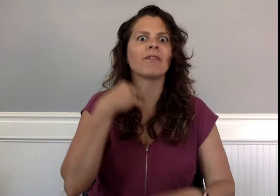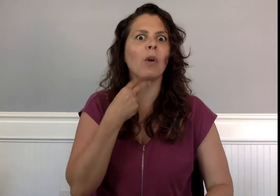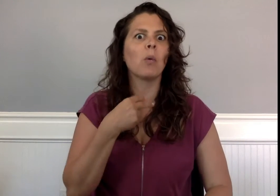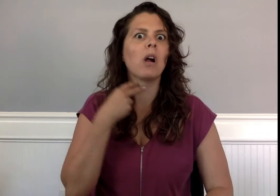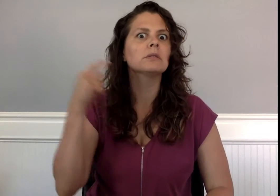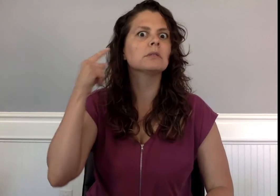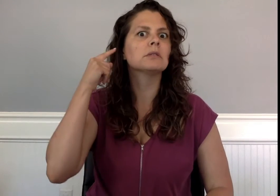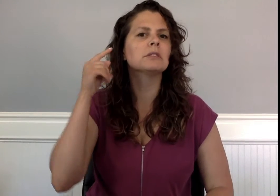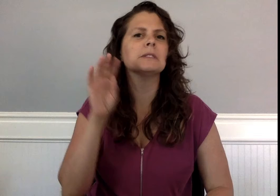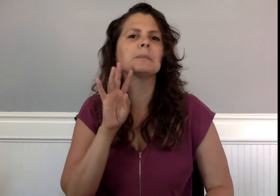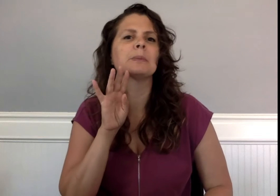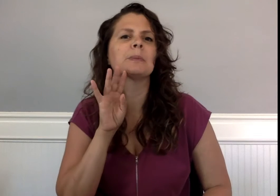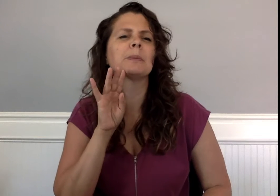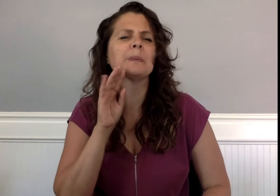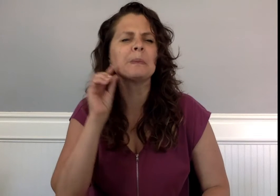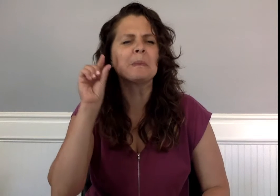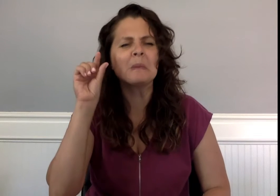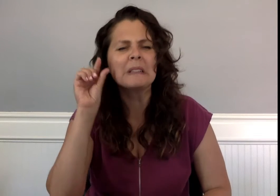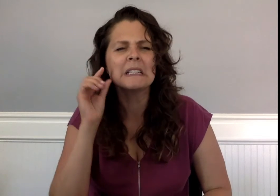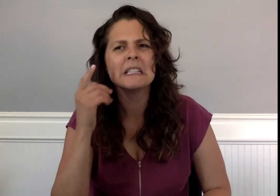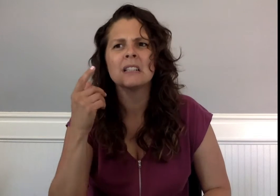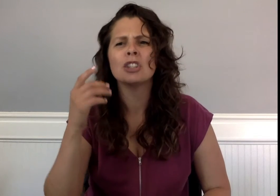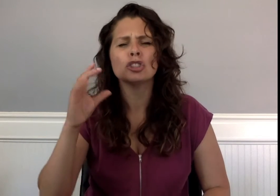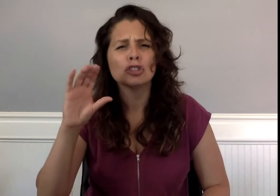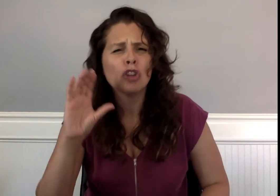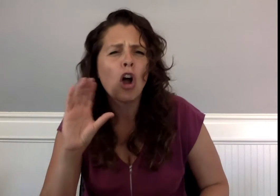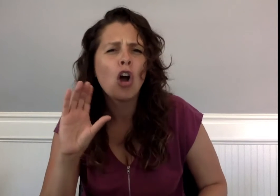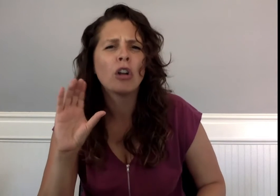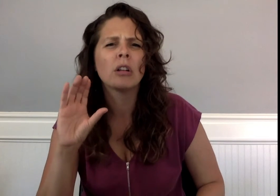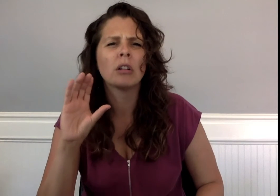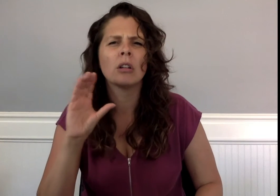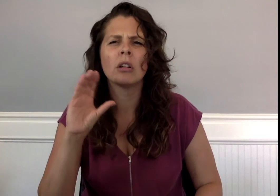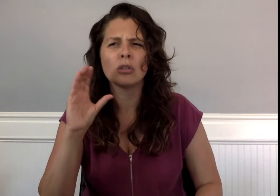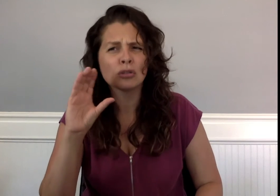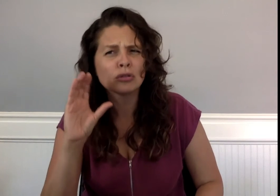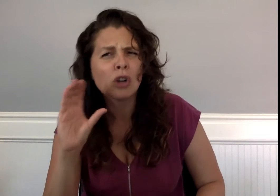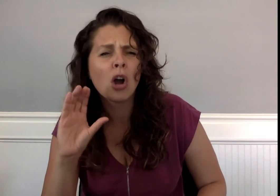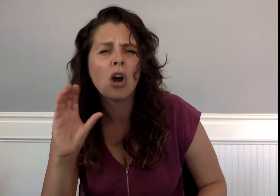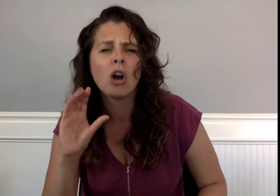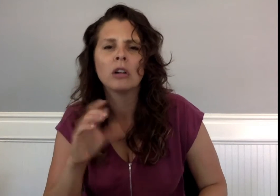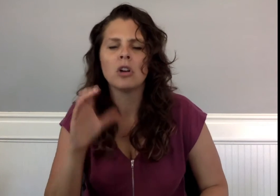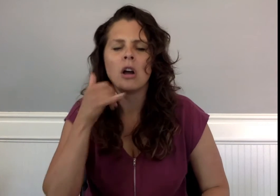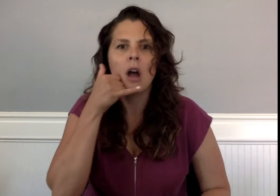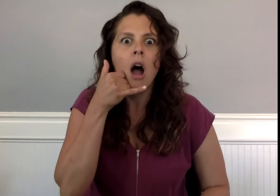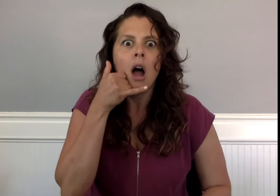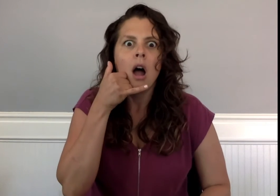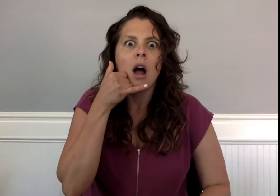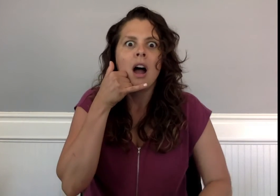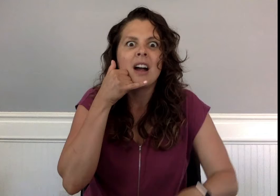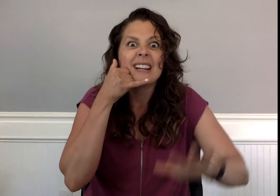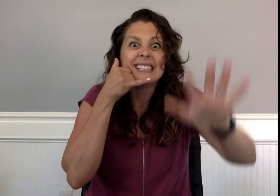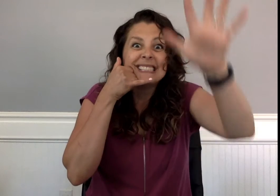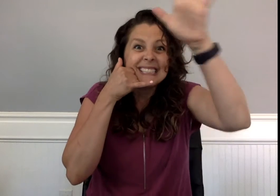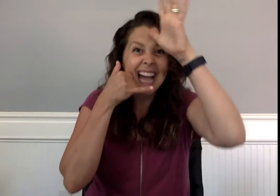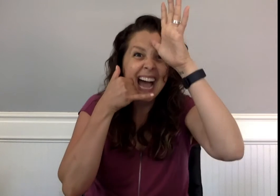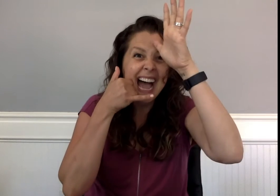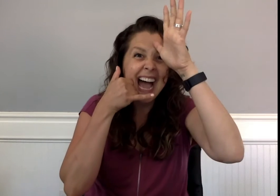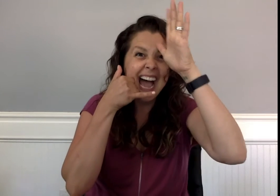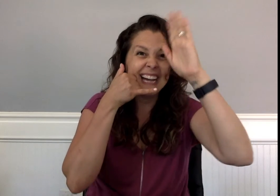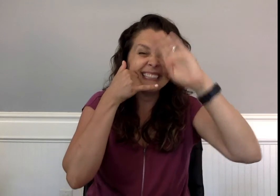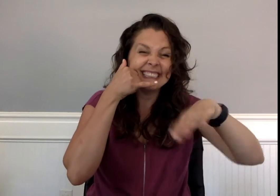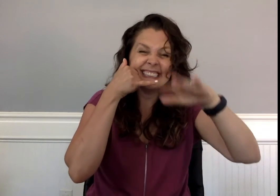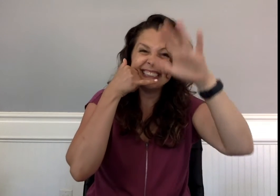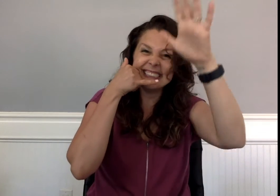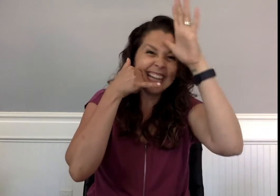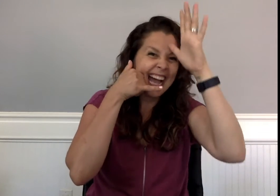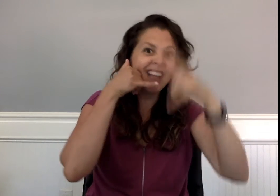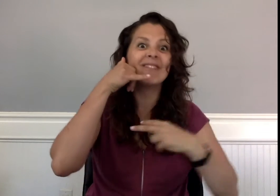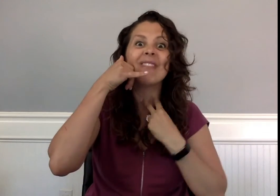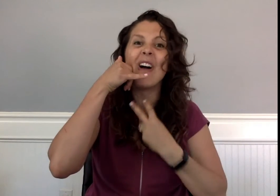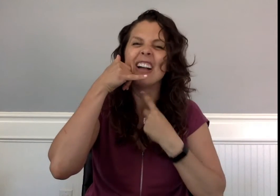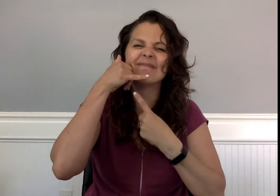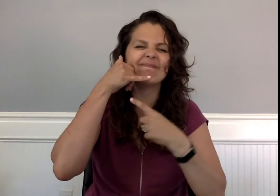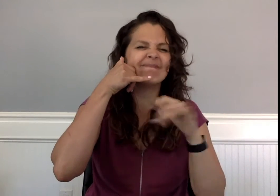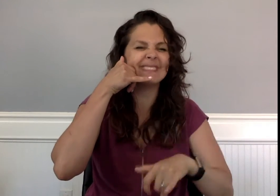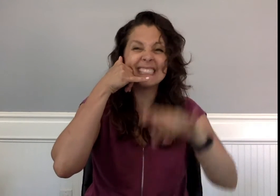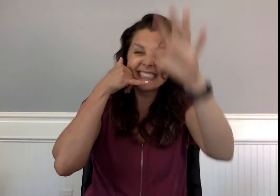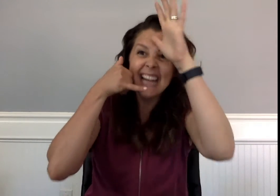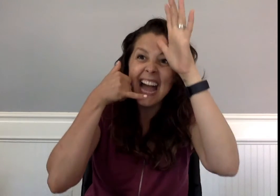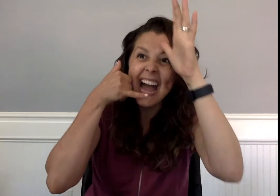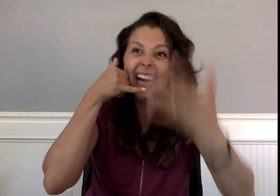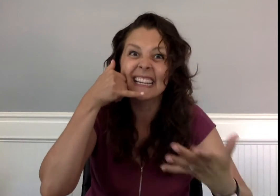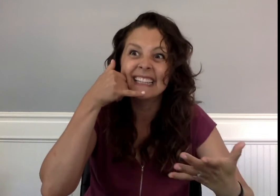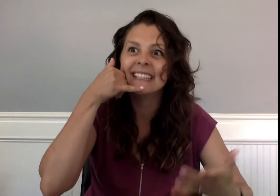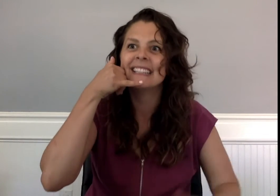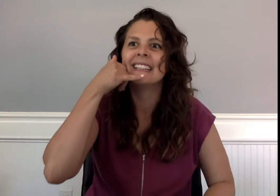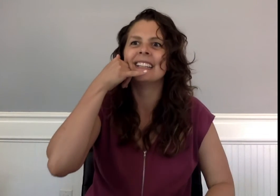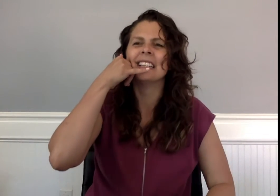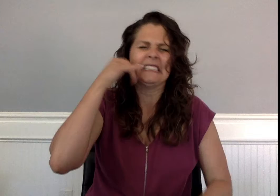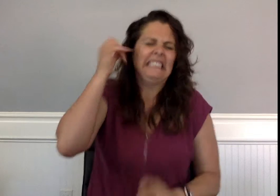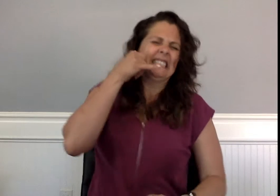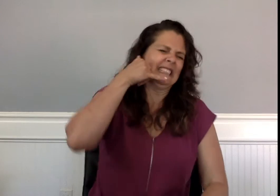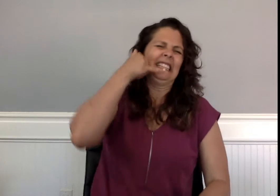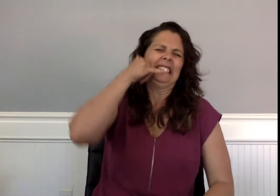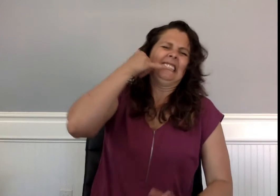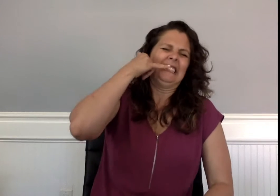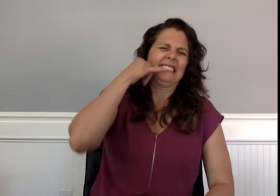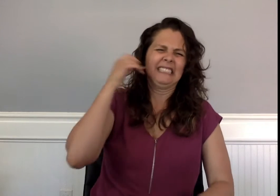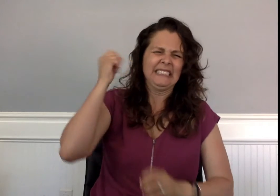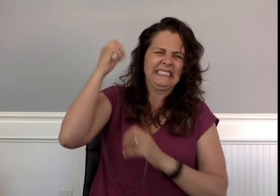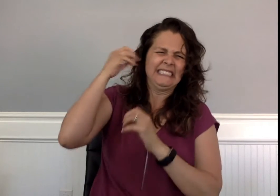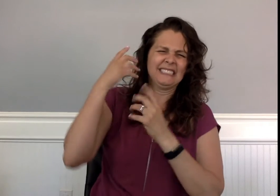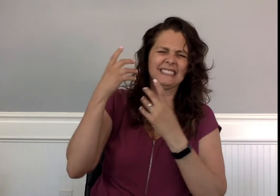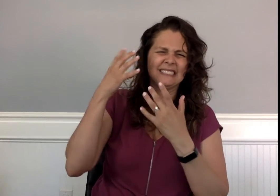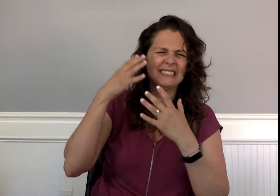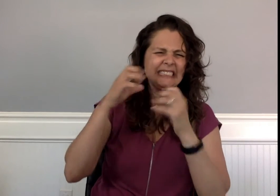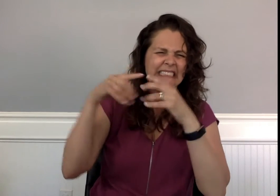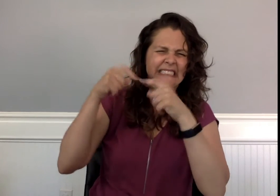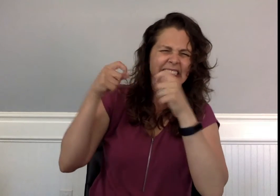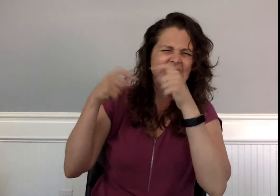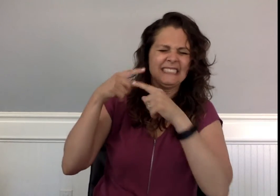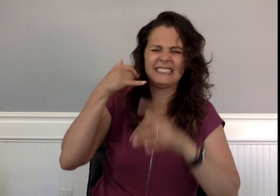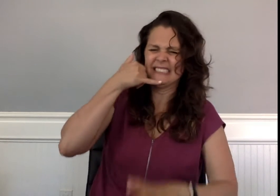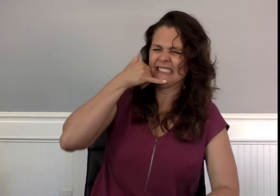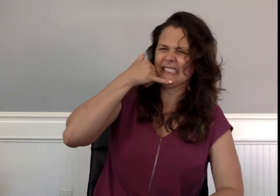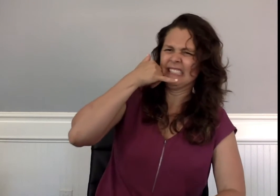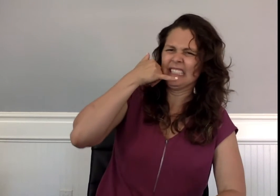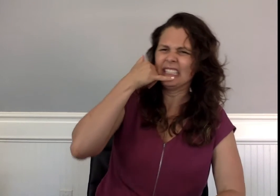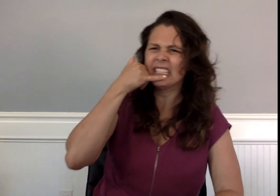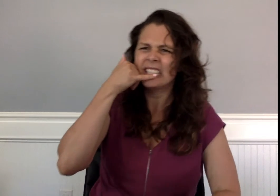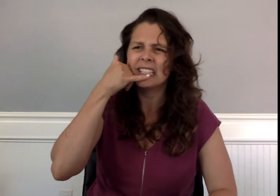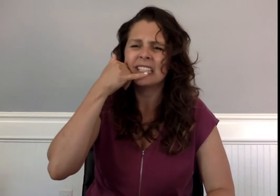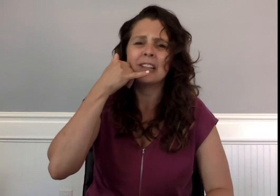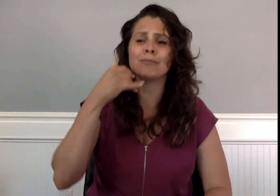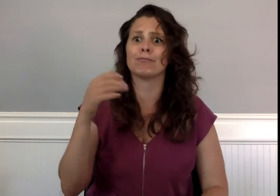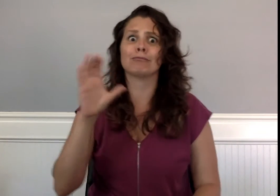“Charlie?” said a faraway voice.“Dad!” Loud crackling filled Charlie’s ear.